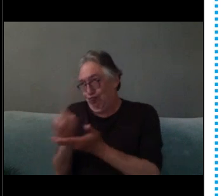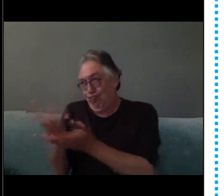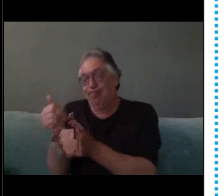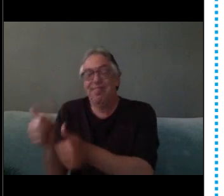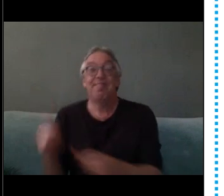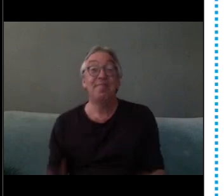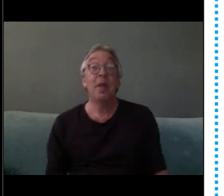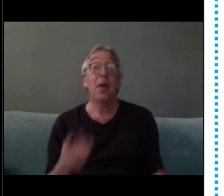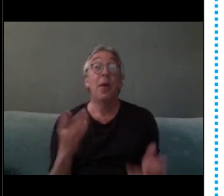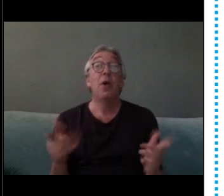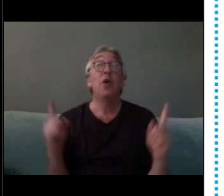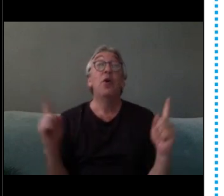Next slide, please.